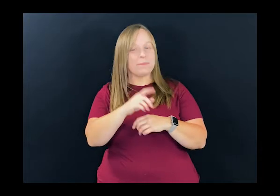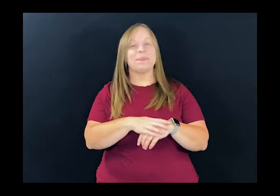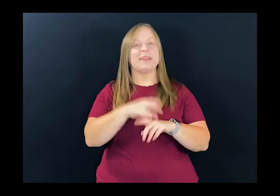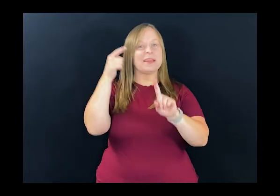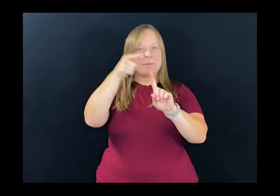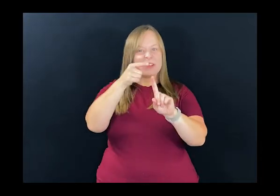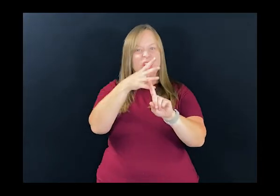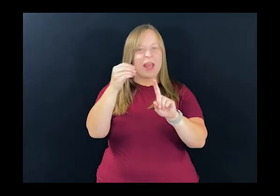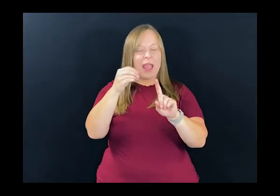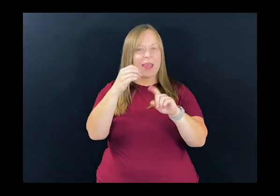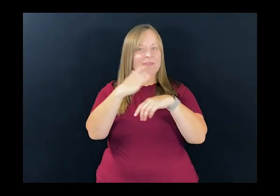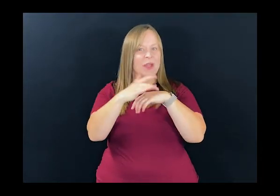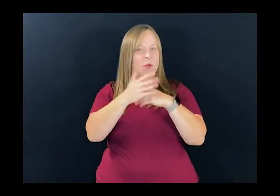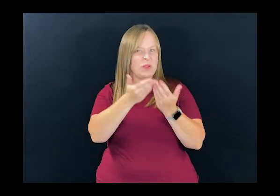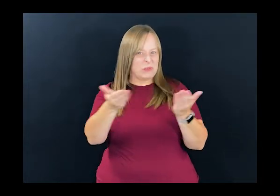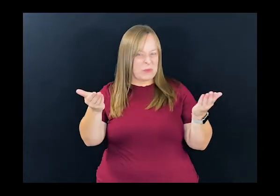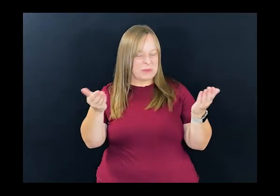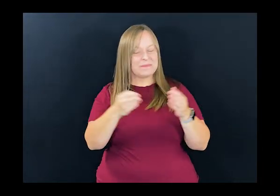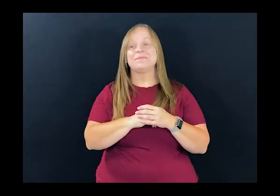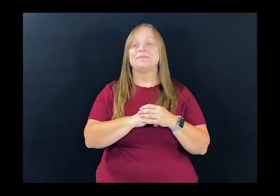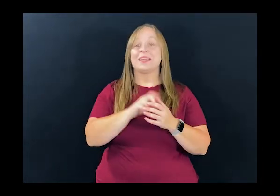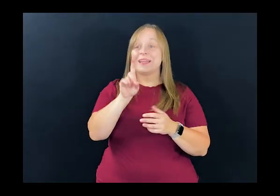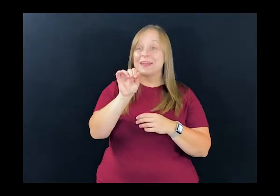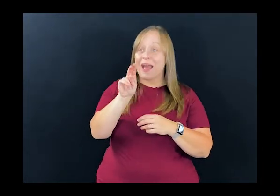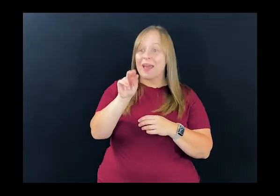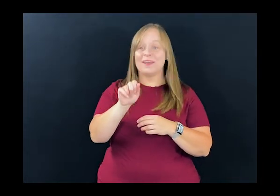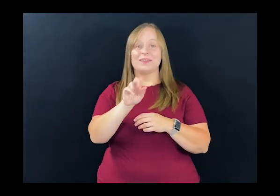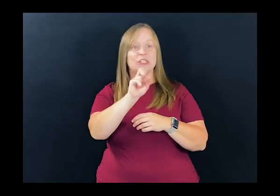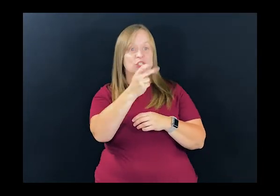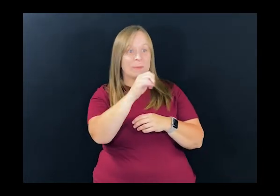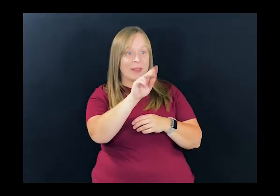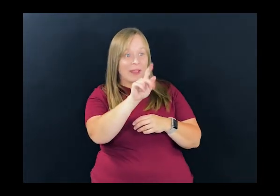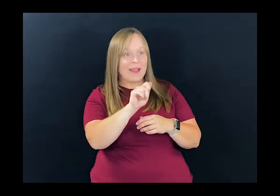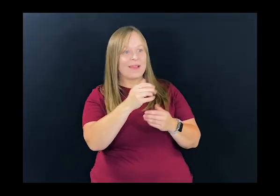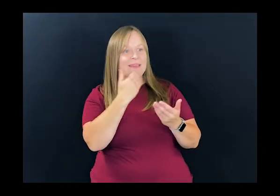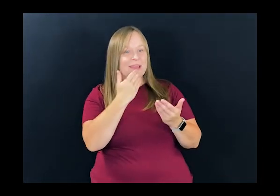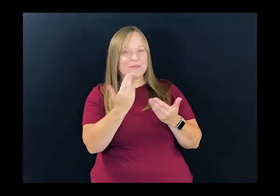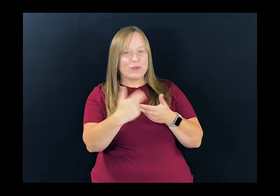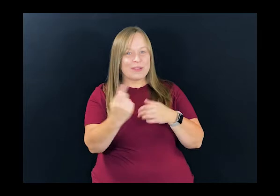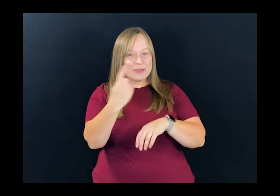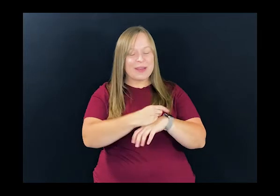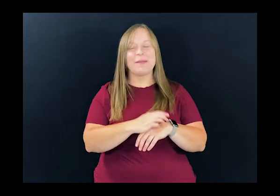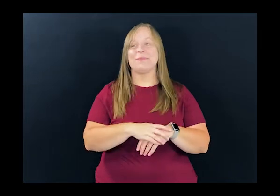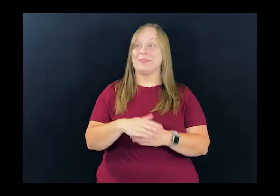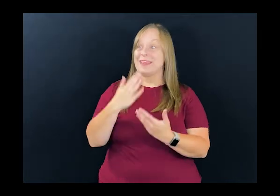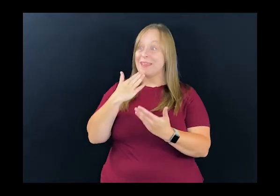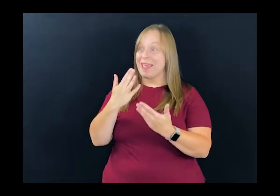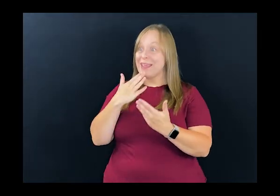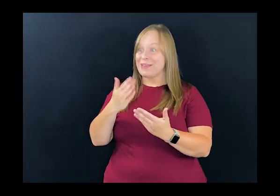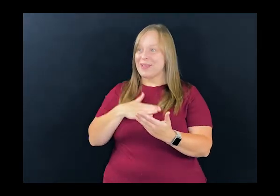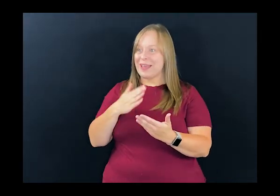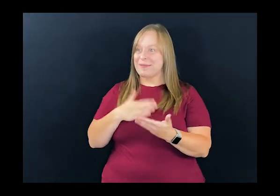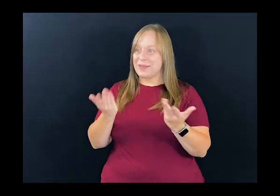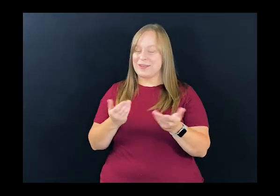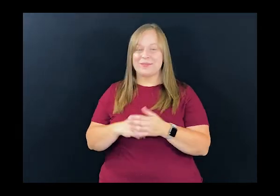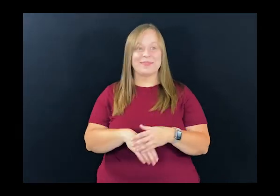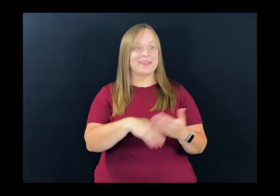its mission, and its available resources. Donna, Shameka, thank you so much for joining us today. [Donna] Thank you, glad to be here.